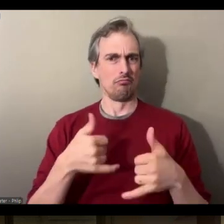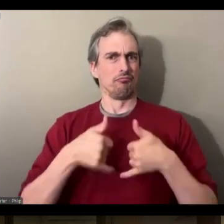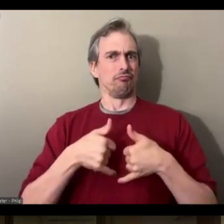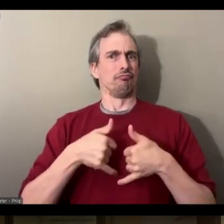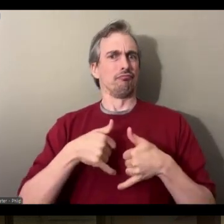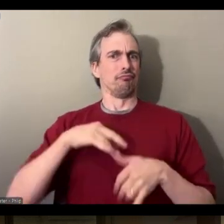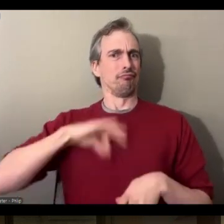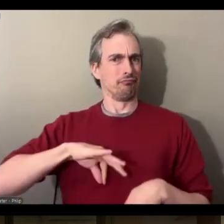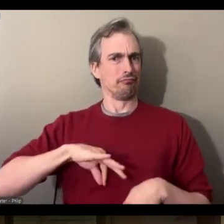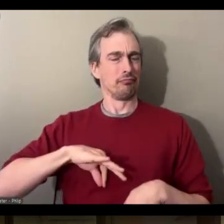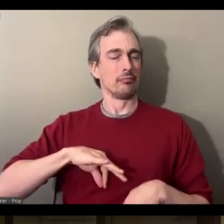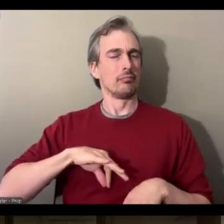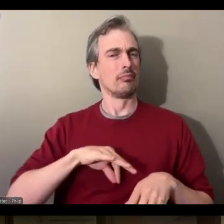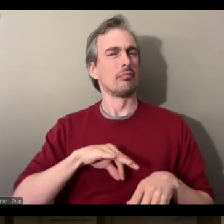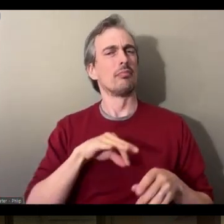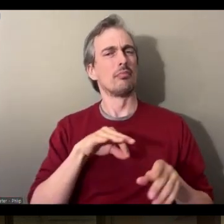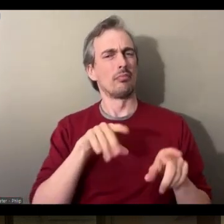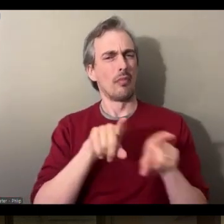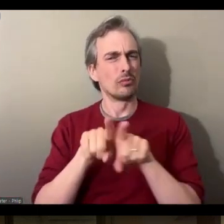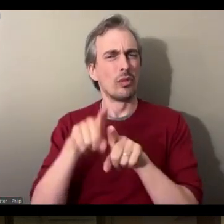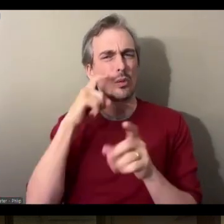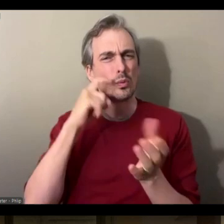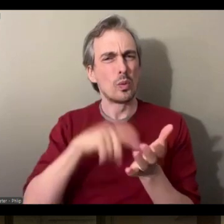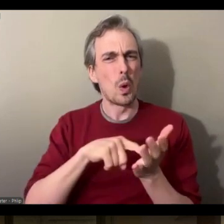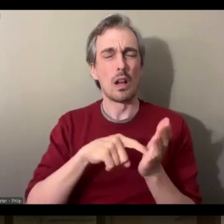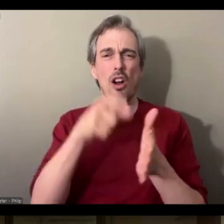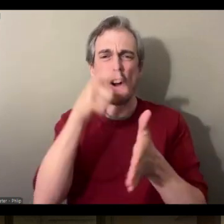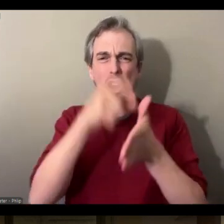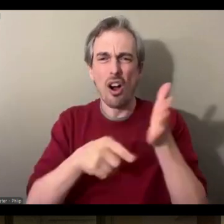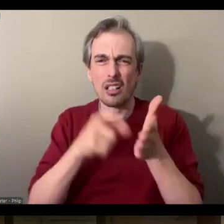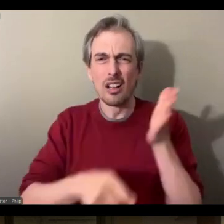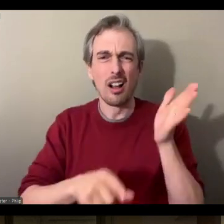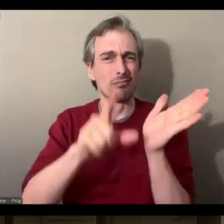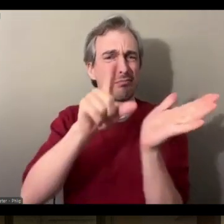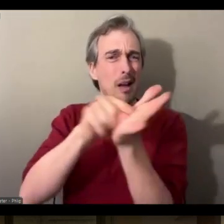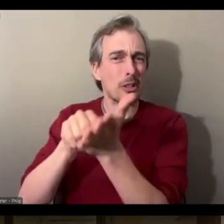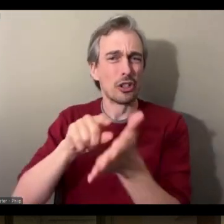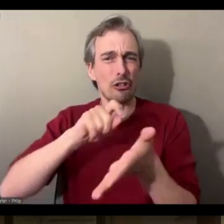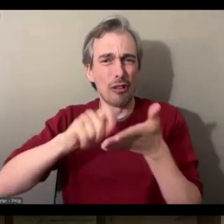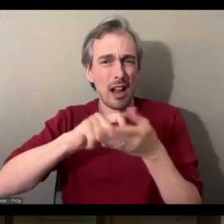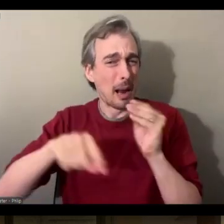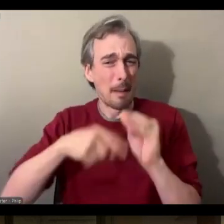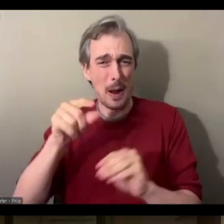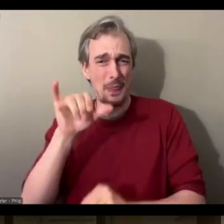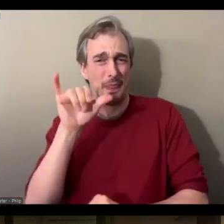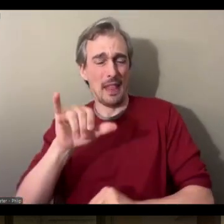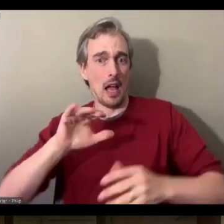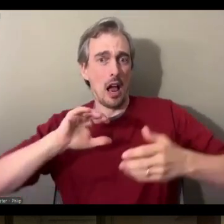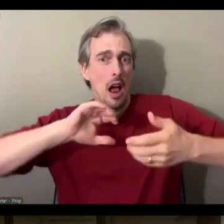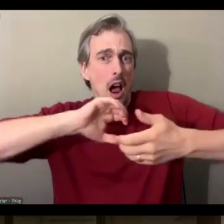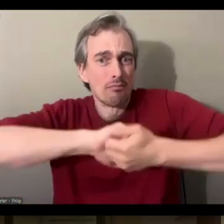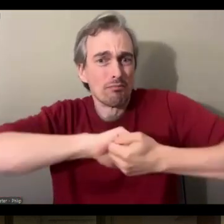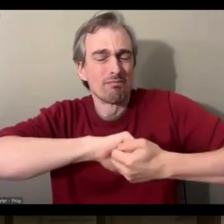Or really spoken about. At least in terms of the spaces that I've been in. And just a little bit